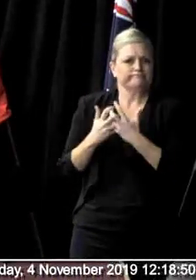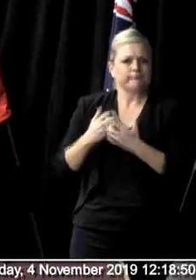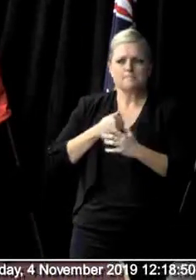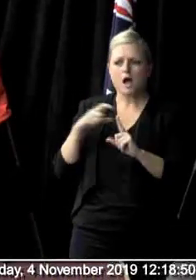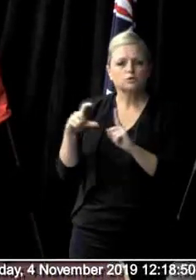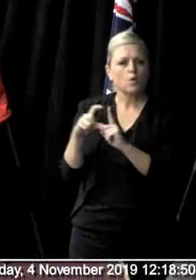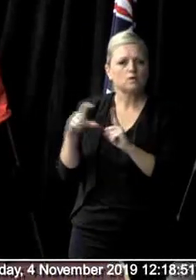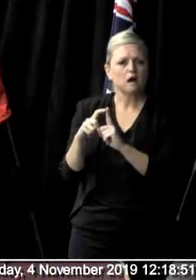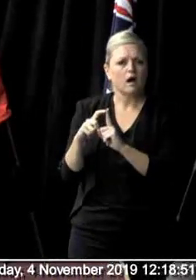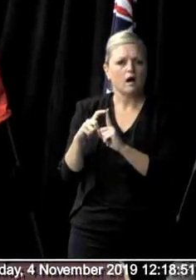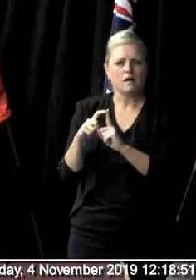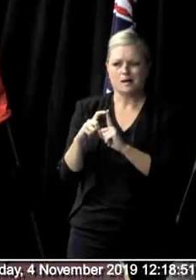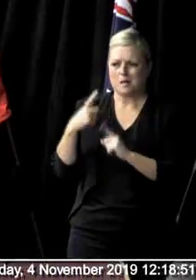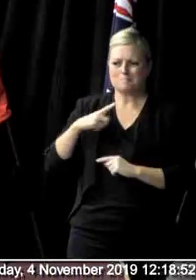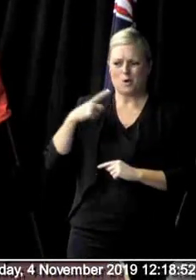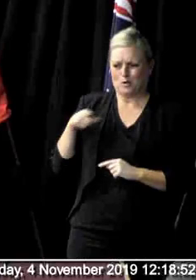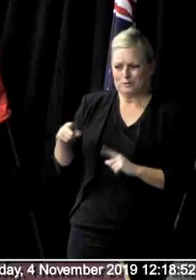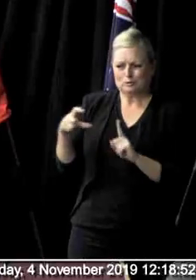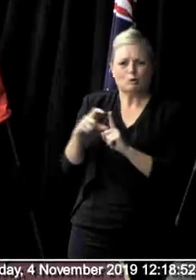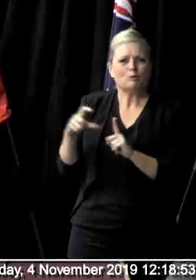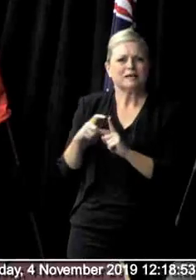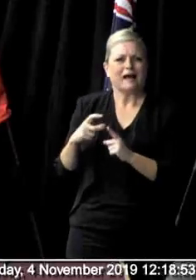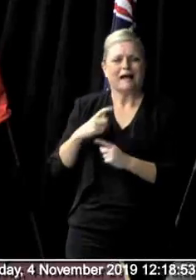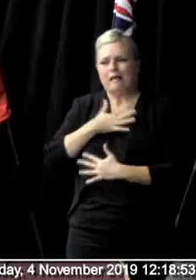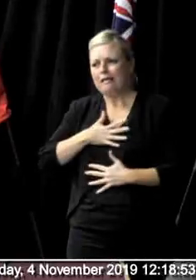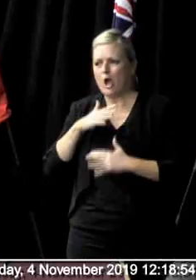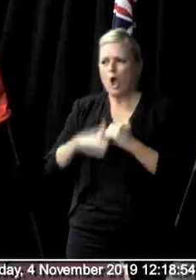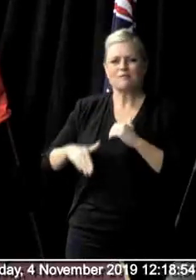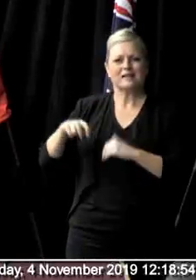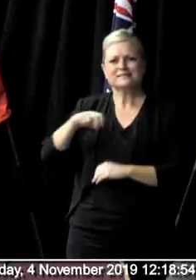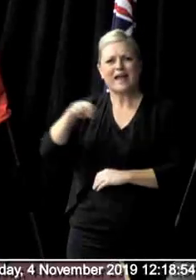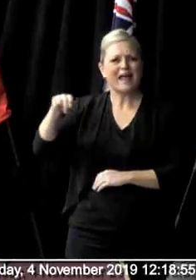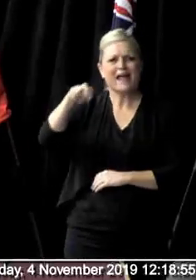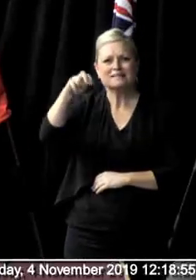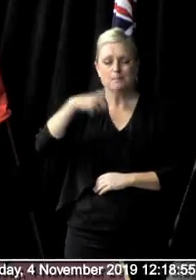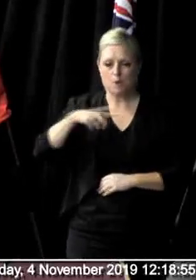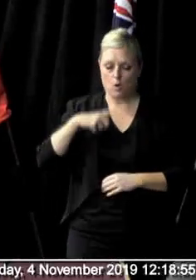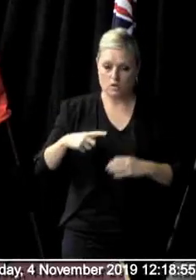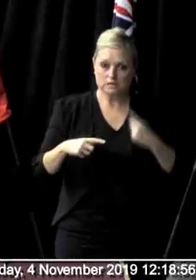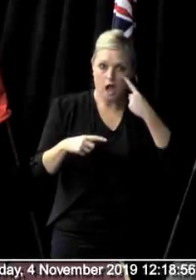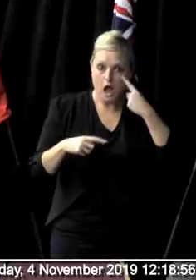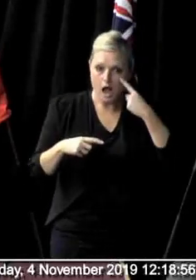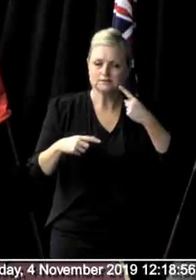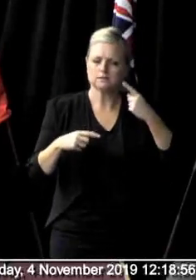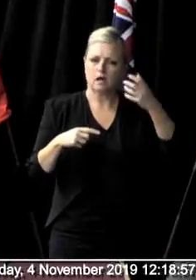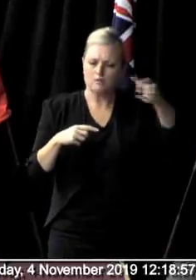for [REDACTED], which was the stairs. So she had to hang on to the rail with one hand and then someone had to support her